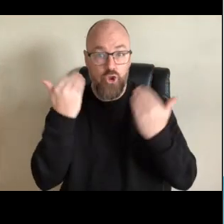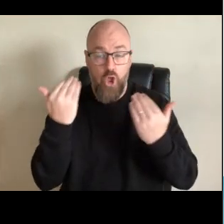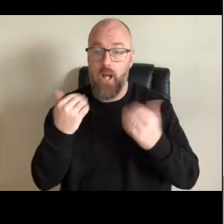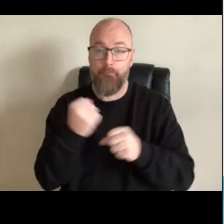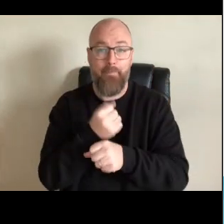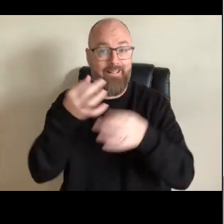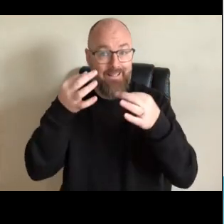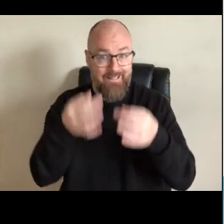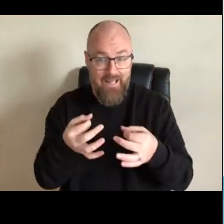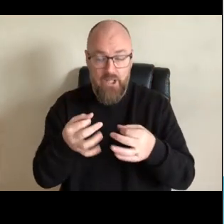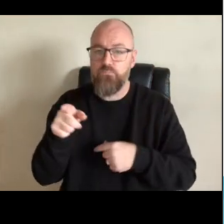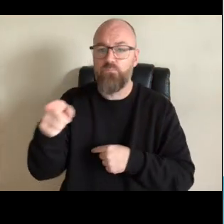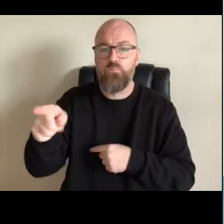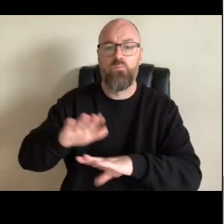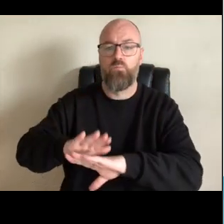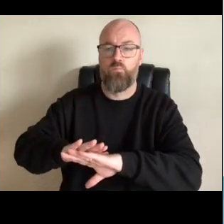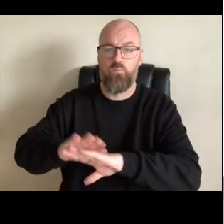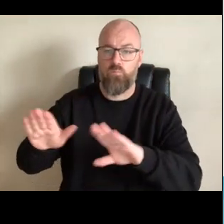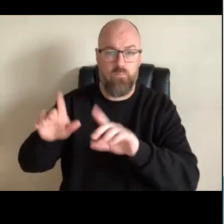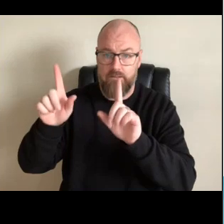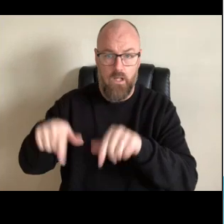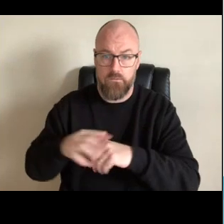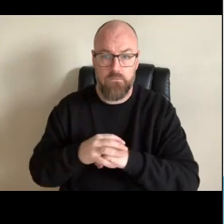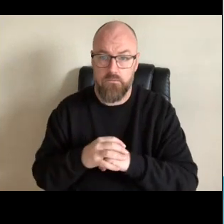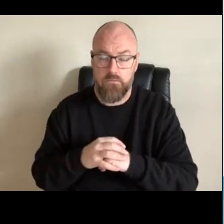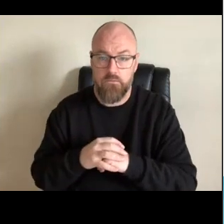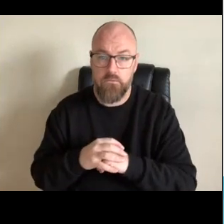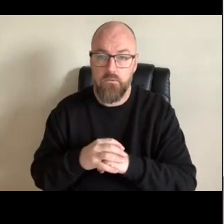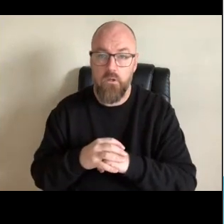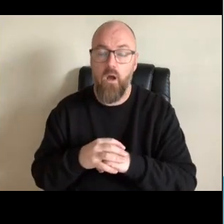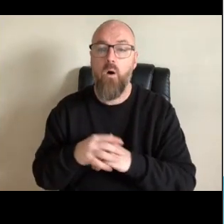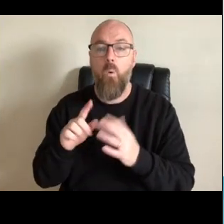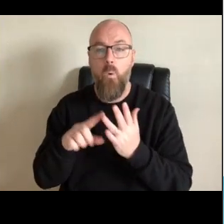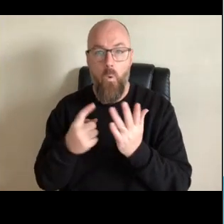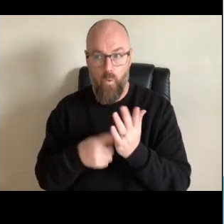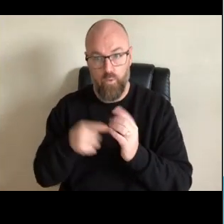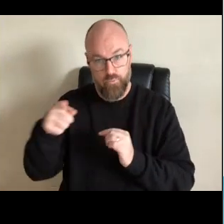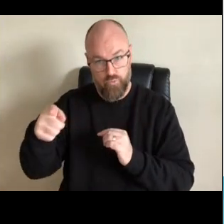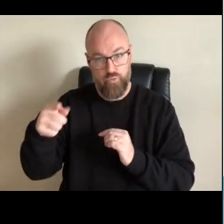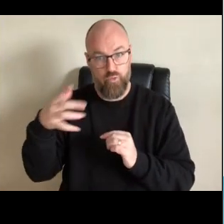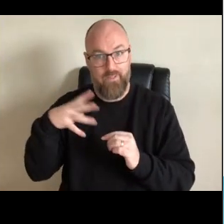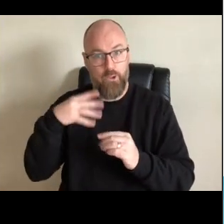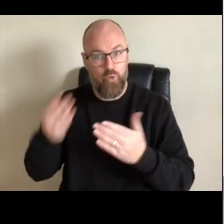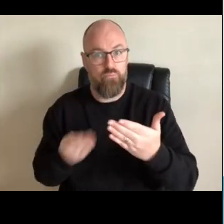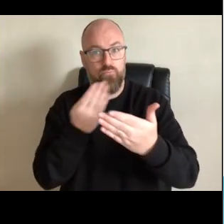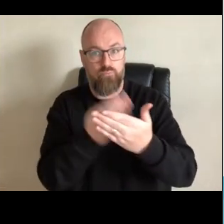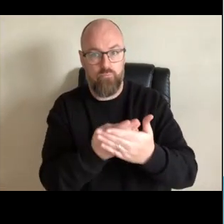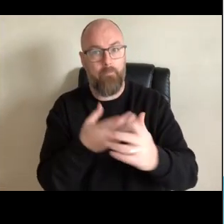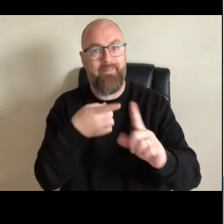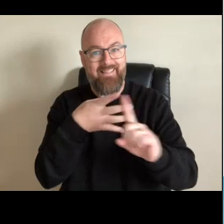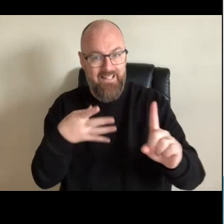proceedings um they need to um you know file it before a particular judge before they can